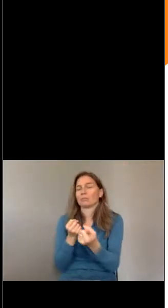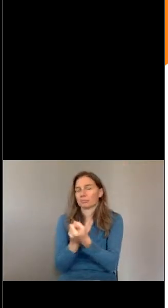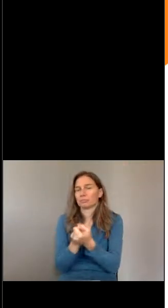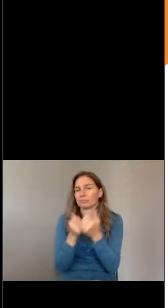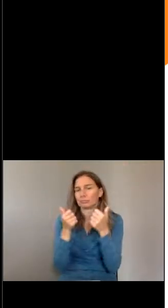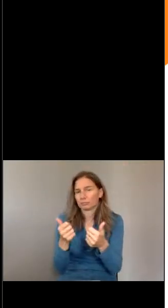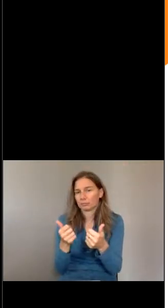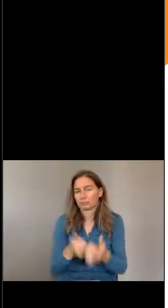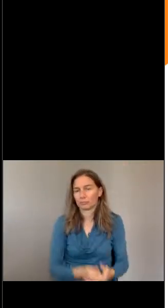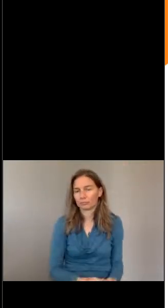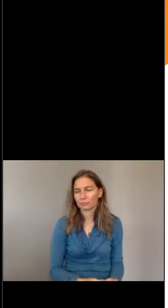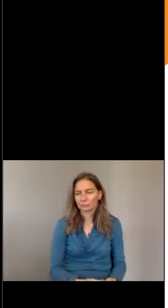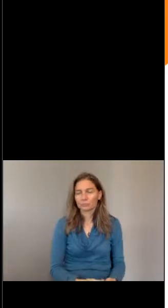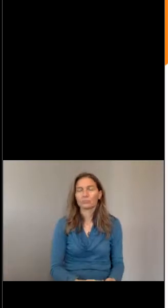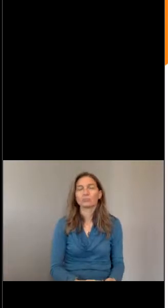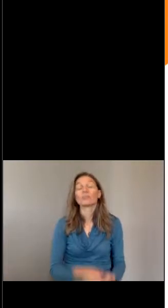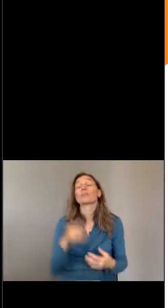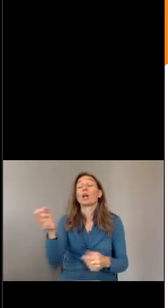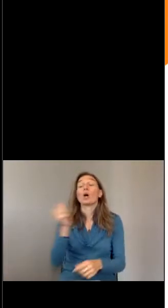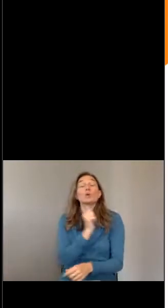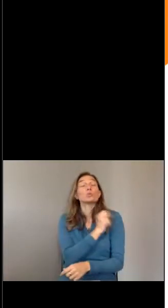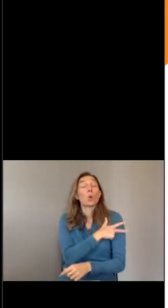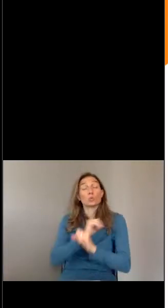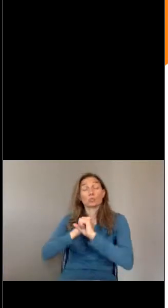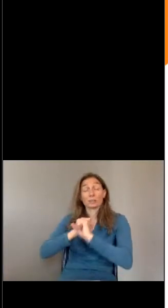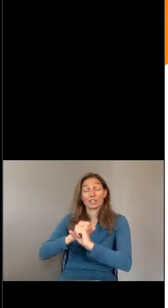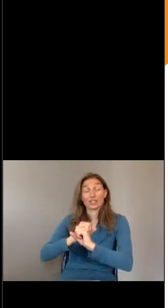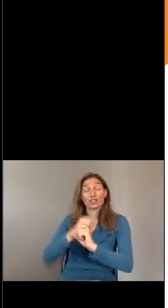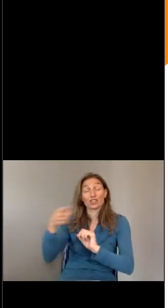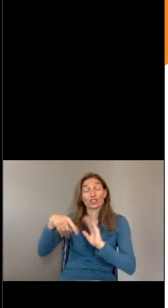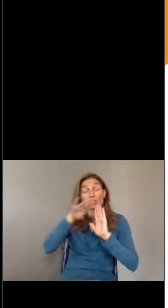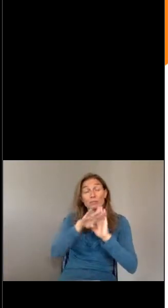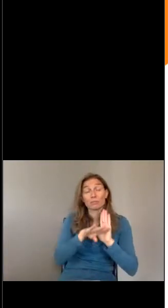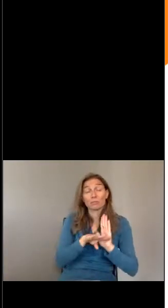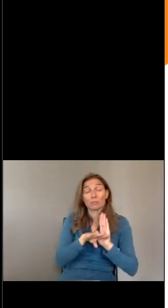we take that social protection scheme, but there are other factors attached